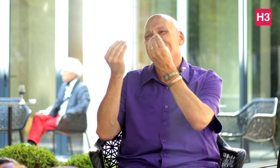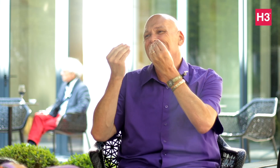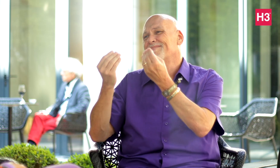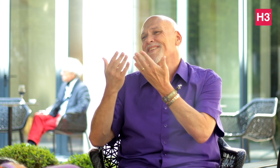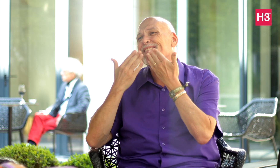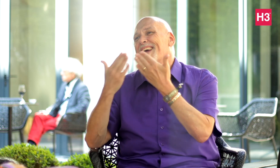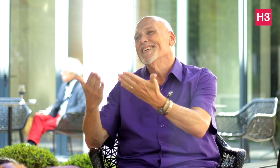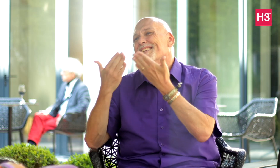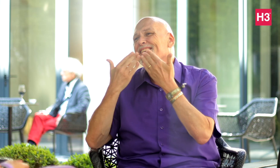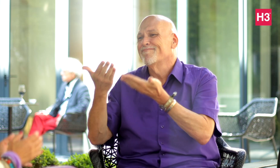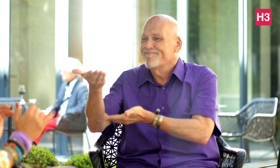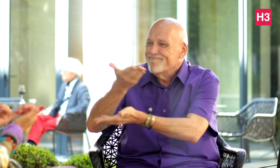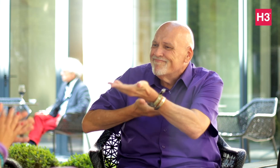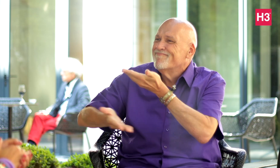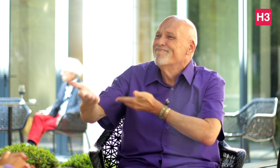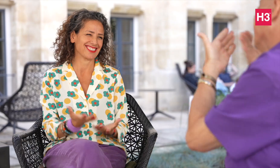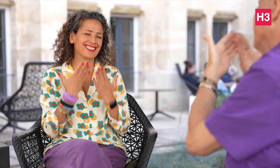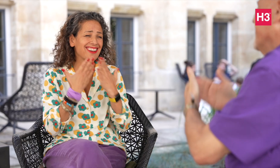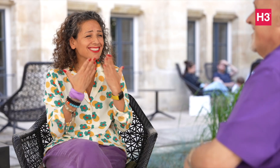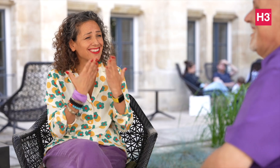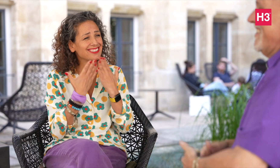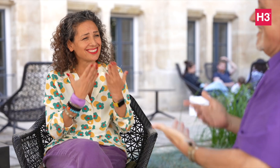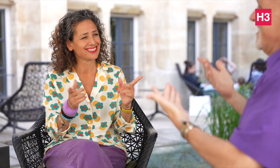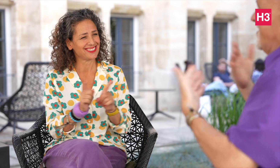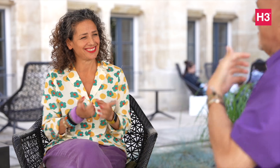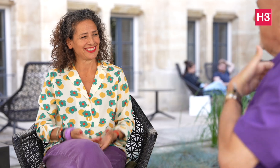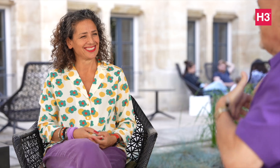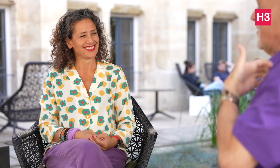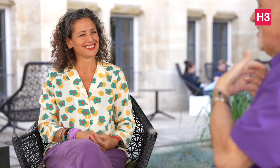Thank you so much for this conversation! Thank you, too!